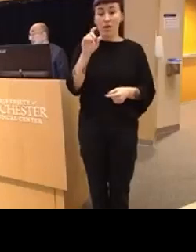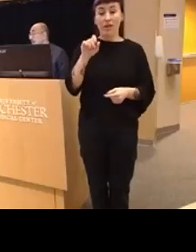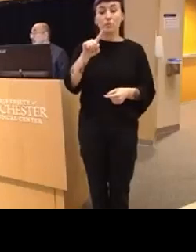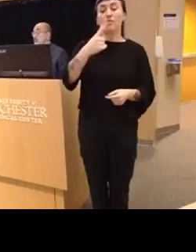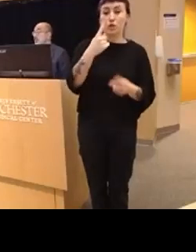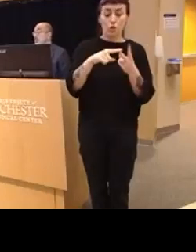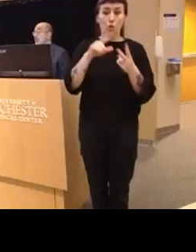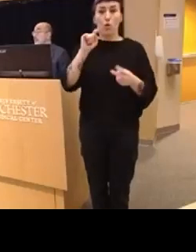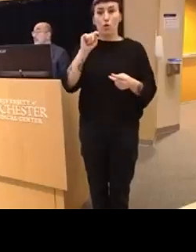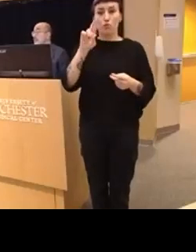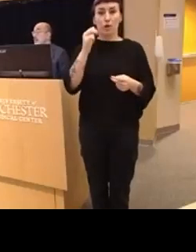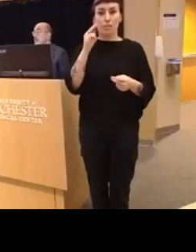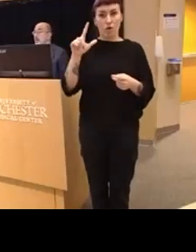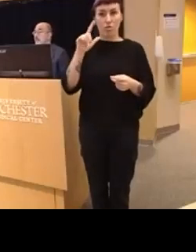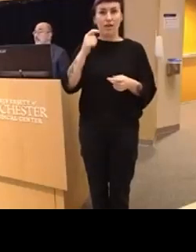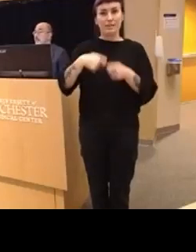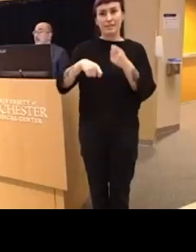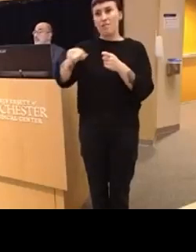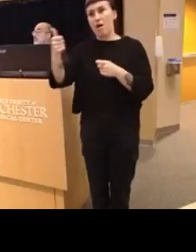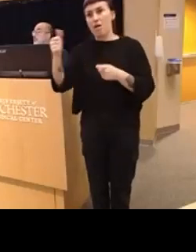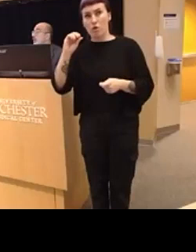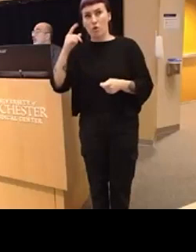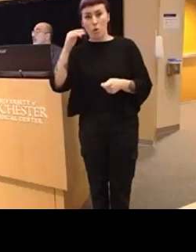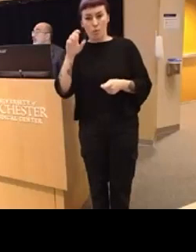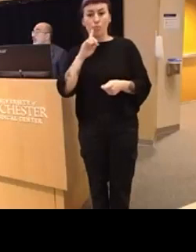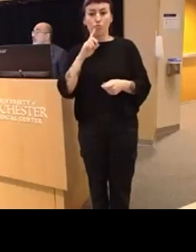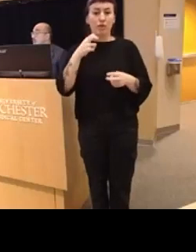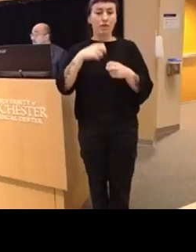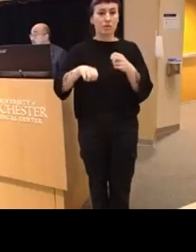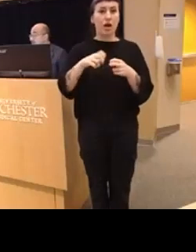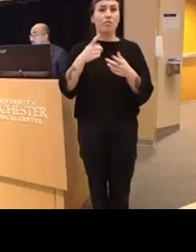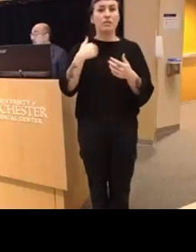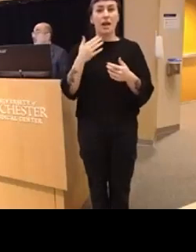okay instead of any other opioid um but it's really hard to get insurance coverage for that